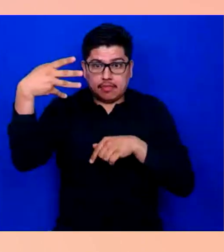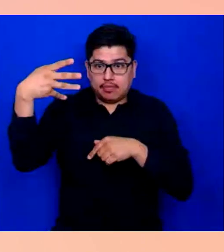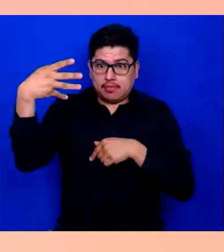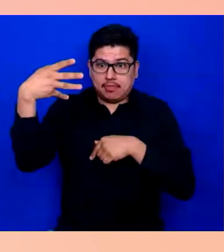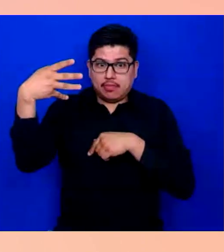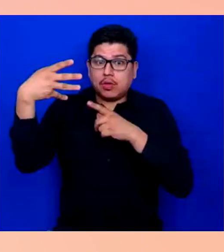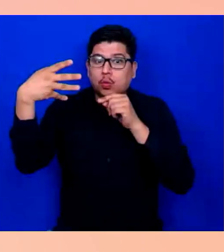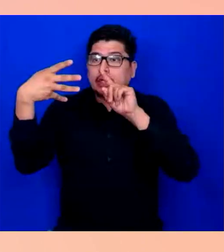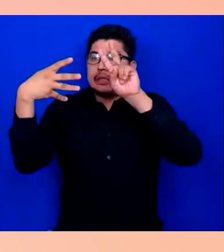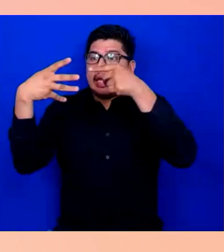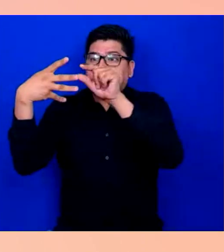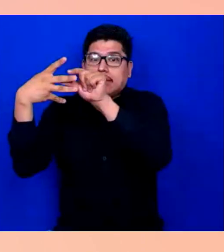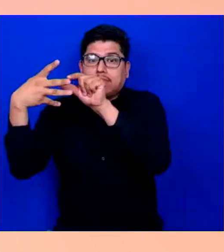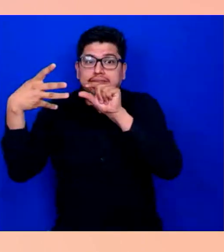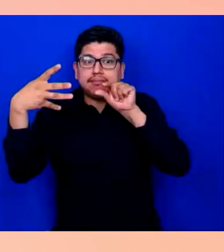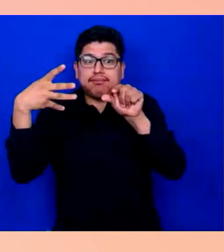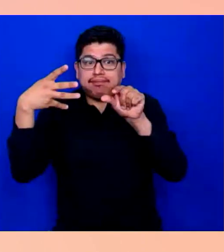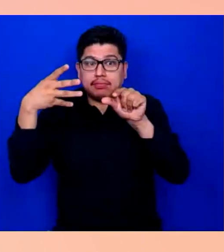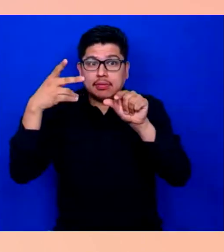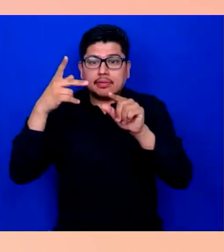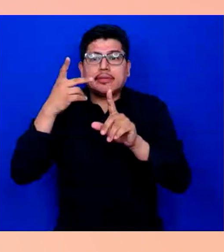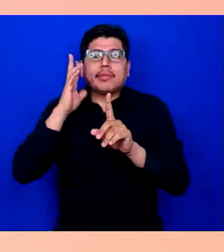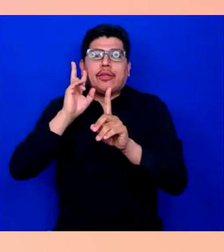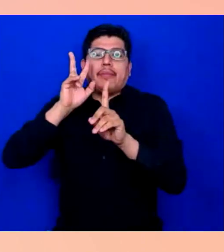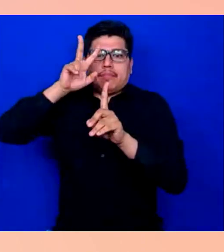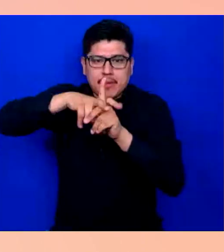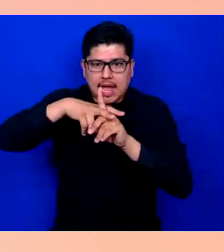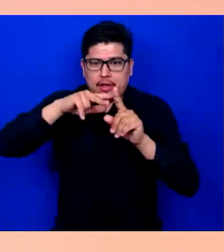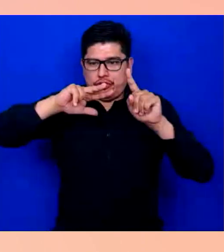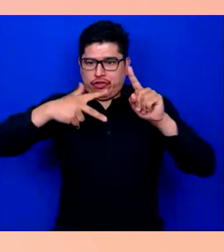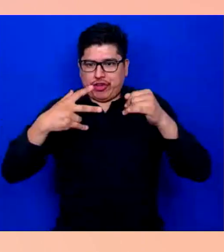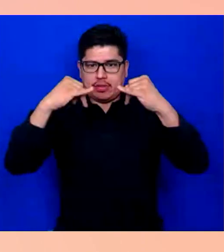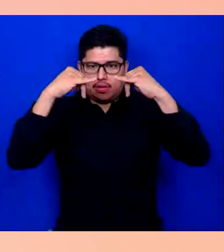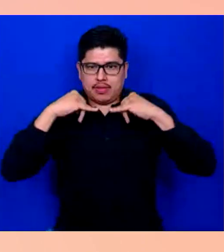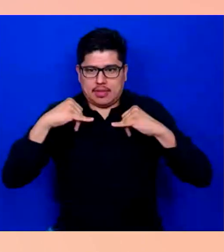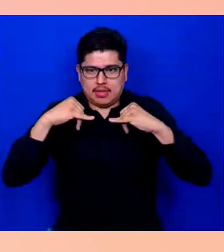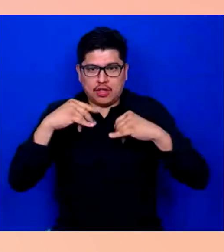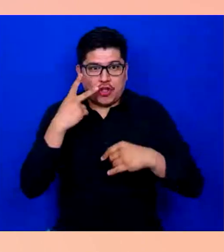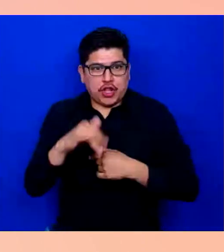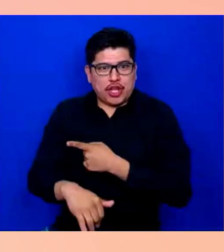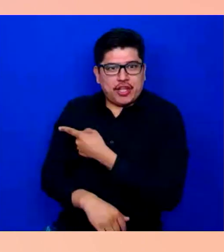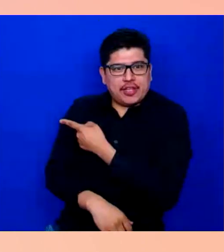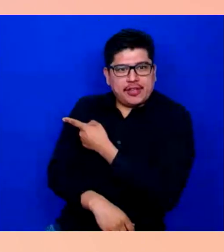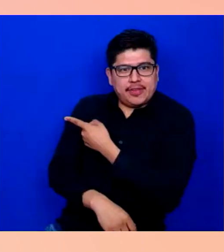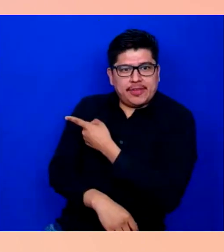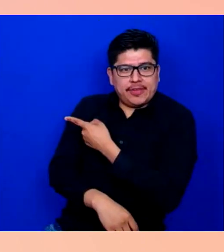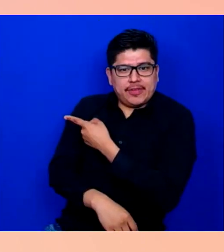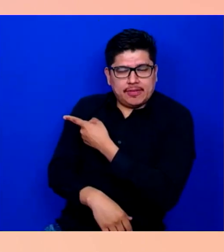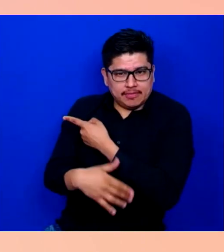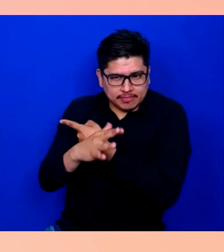Intellicode is going to do something amazing. It automatically suggests